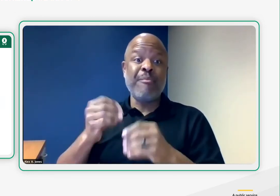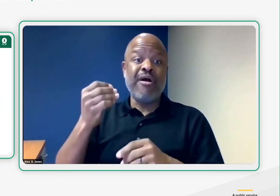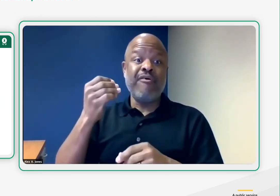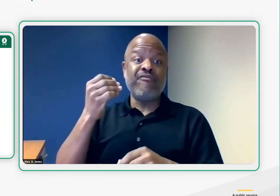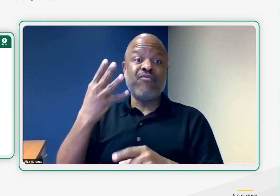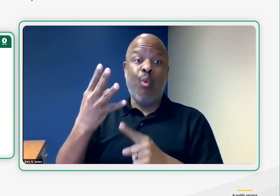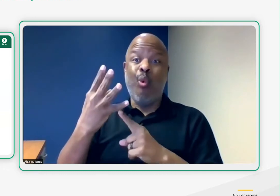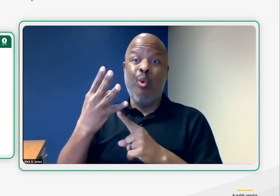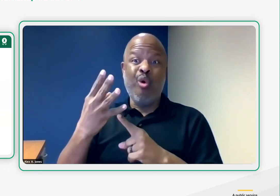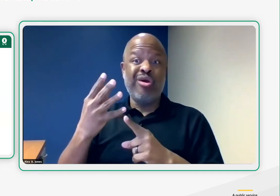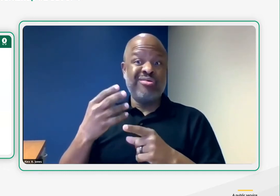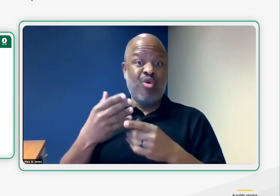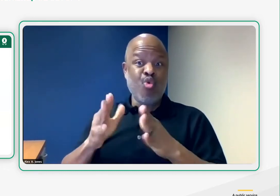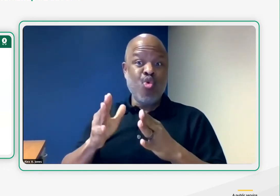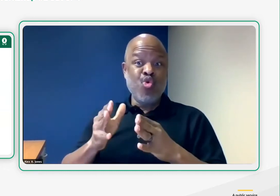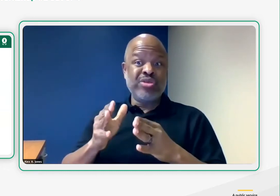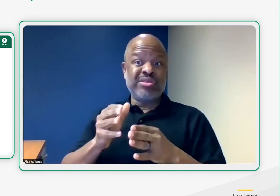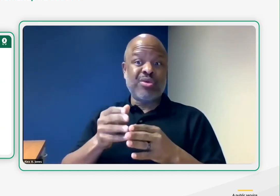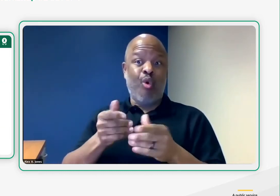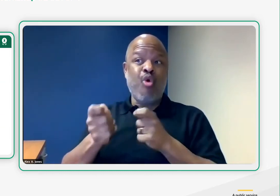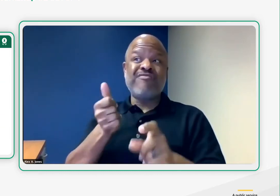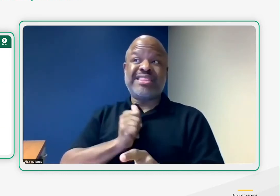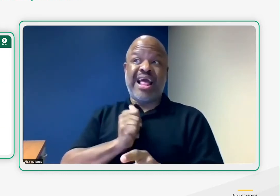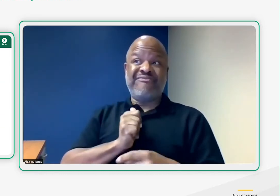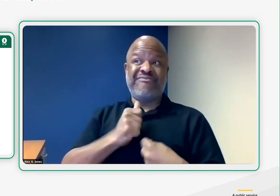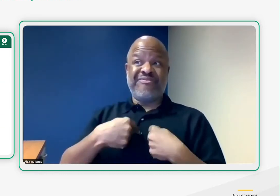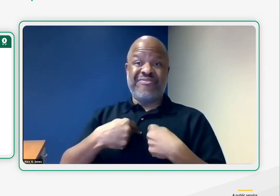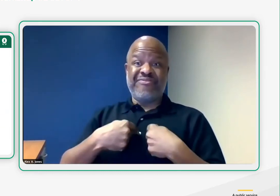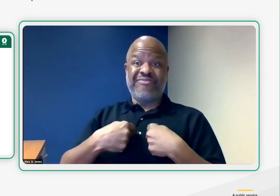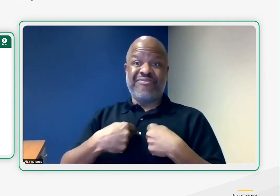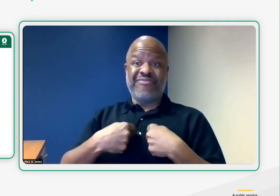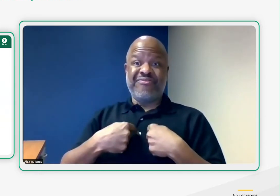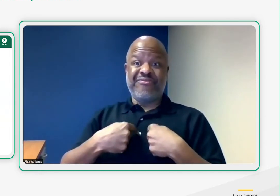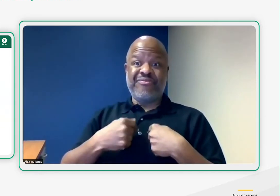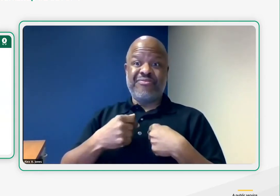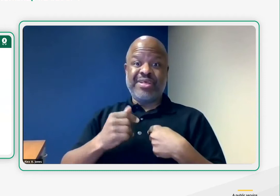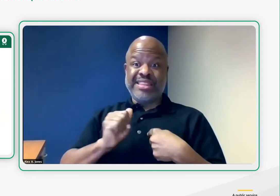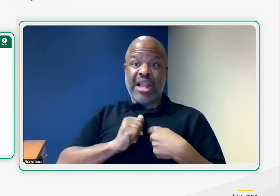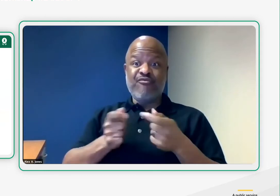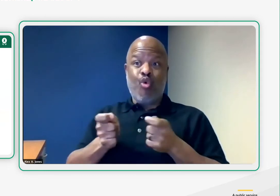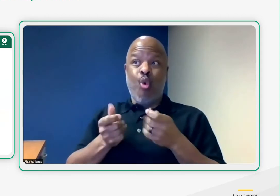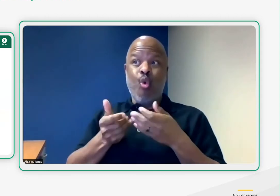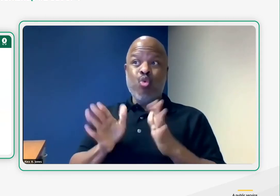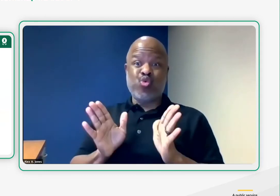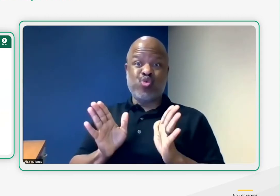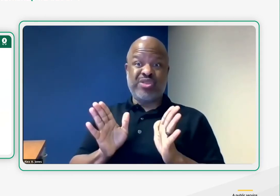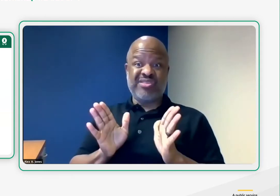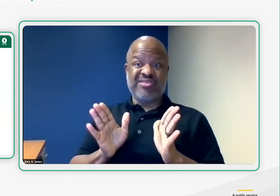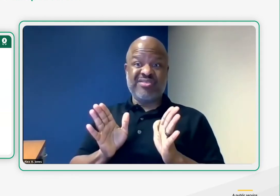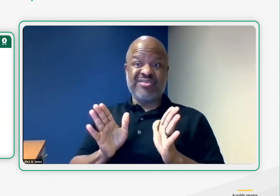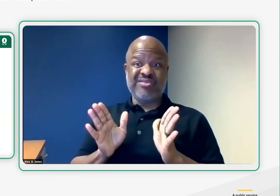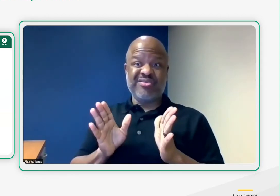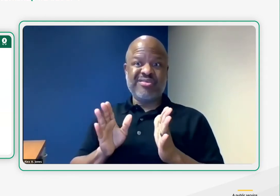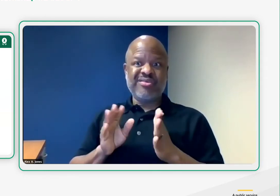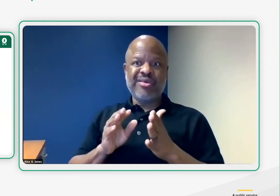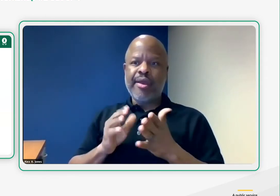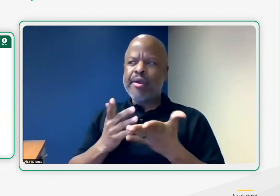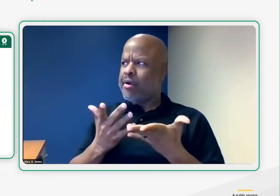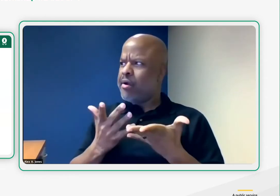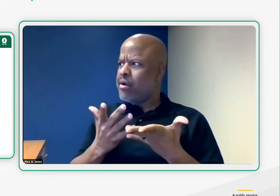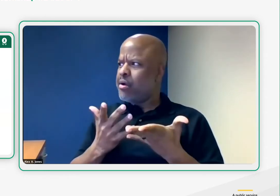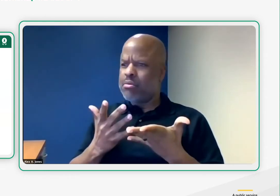And #4 is is talking about self-regulation and when we lose that ability to self-regulate.